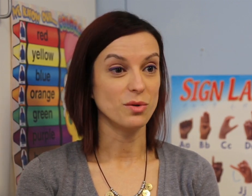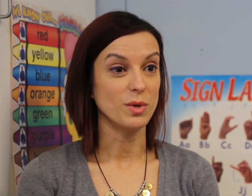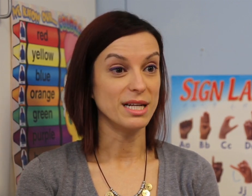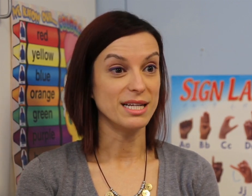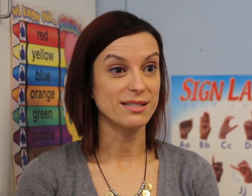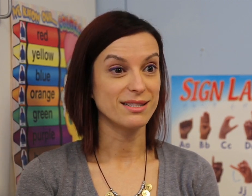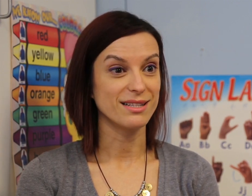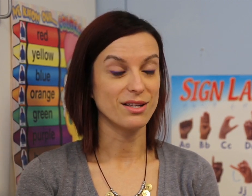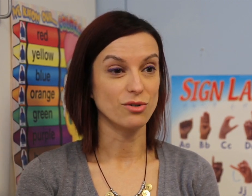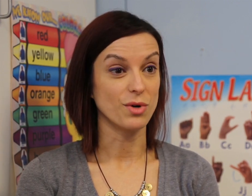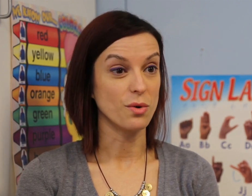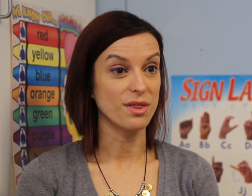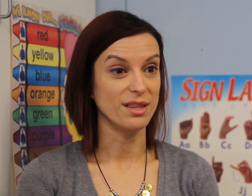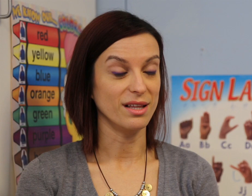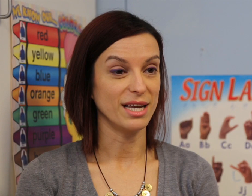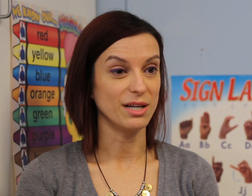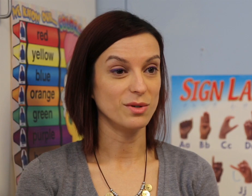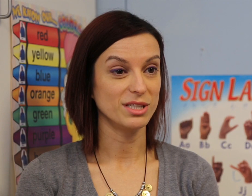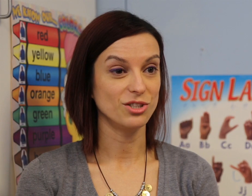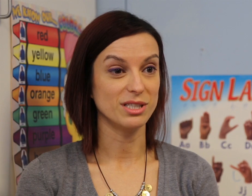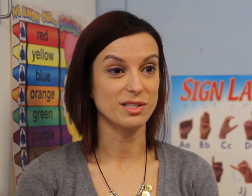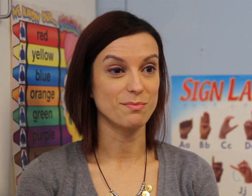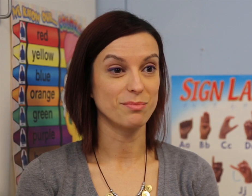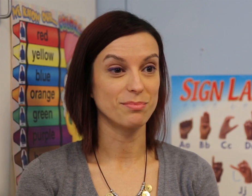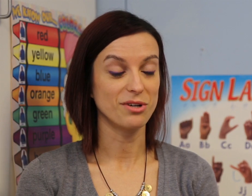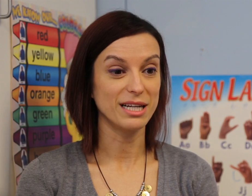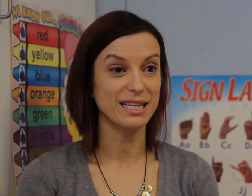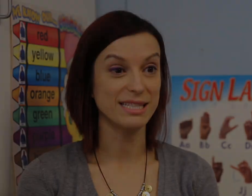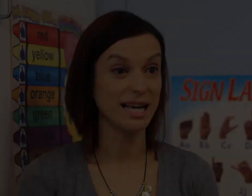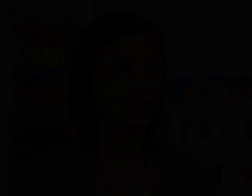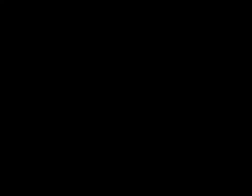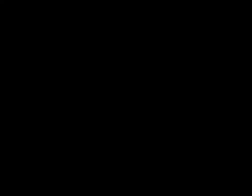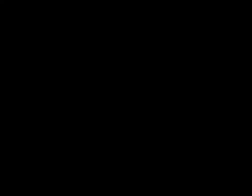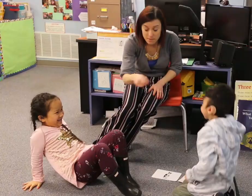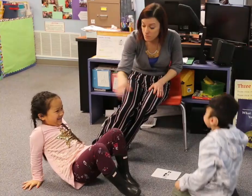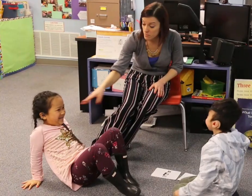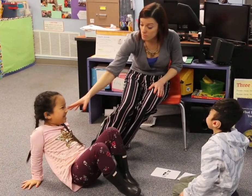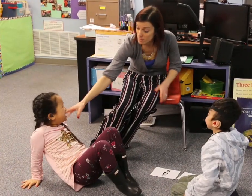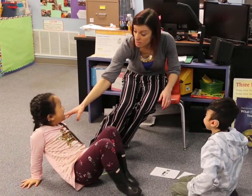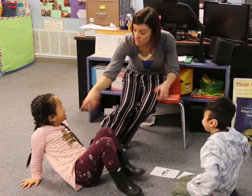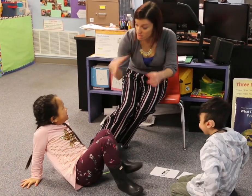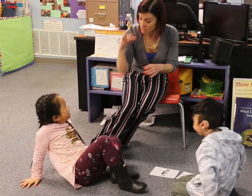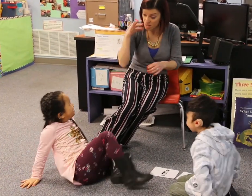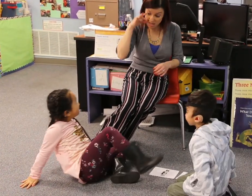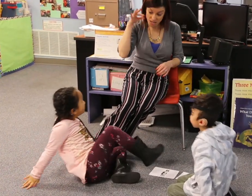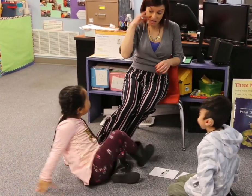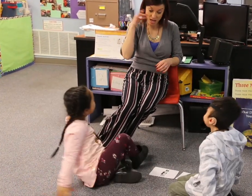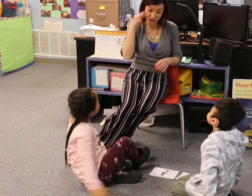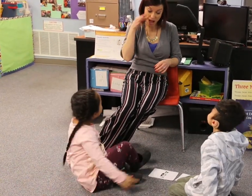witness the growth in the language is pretty exciting I keep a notebook in our